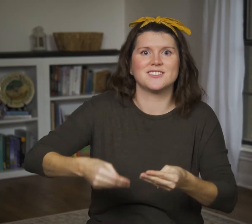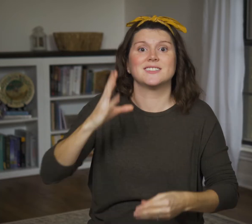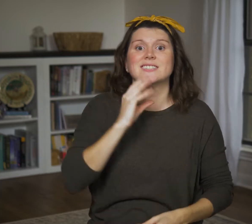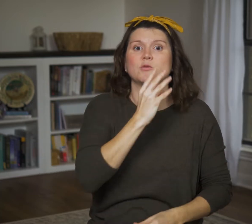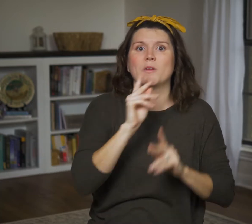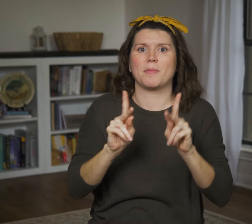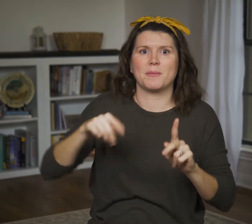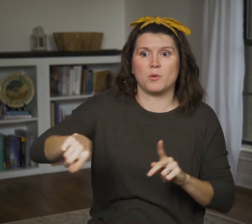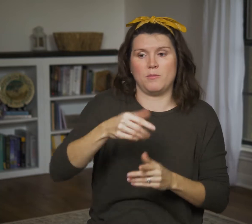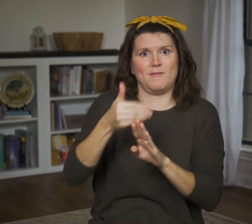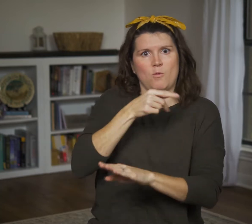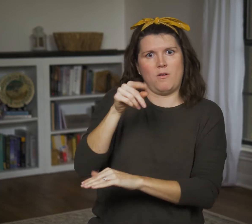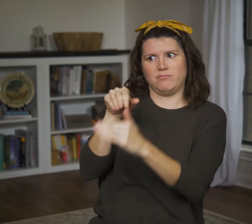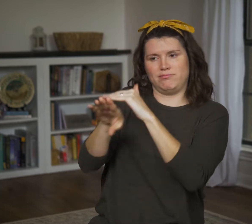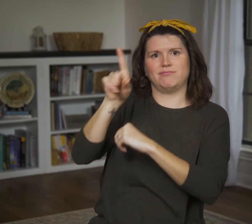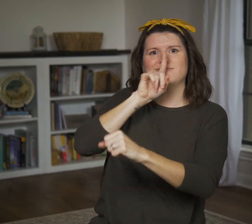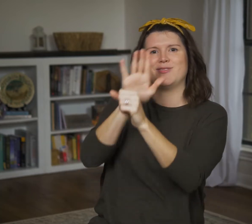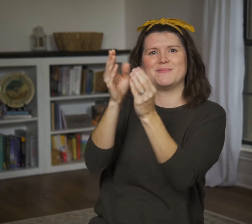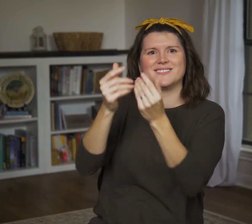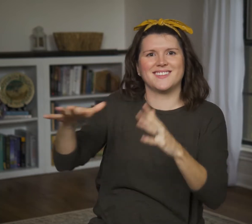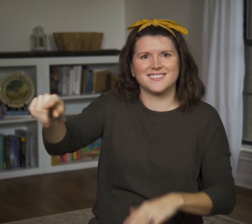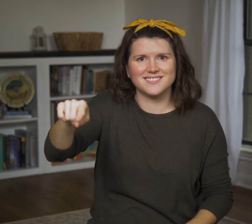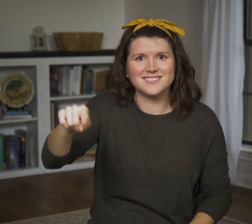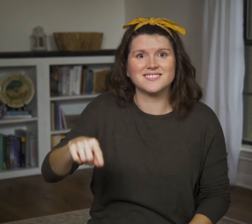f Israelites before they enter the promised land.